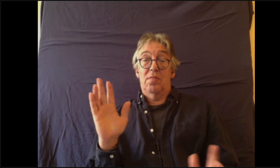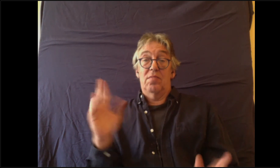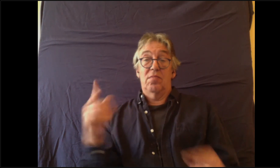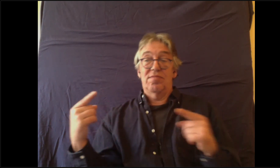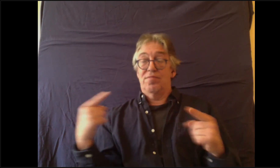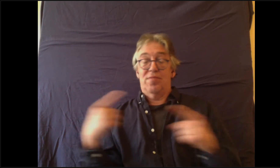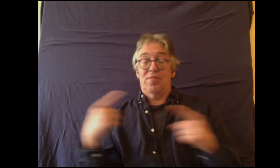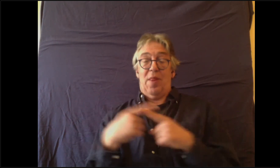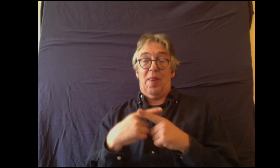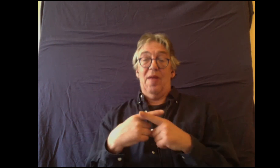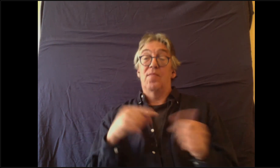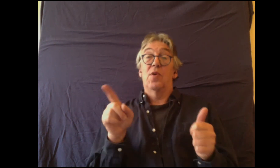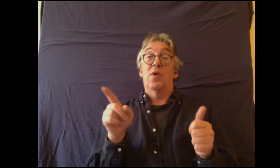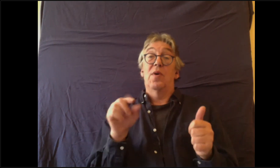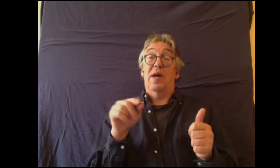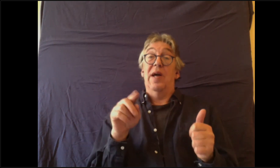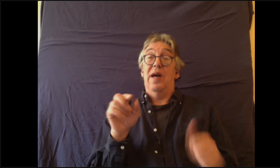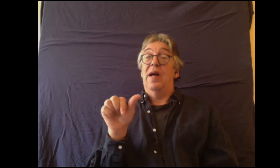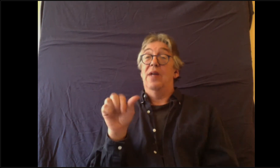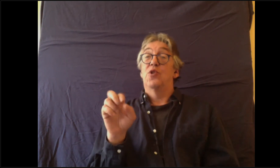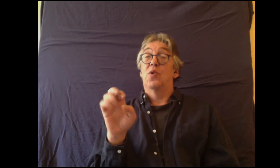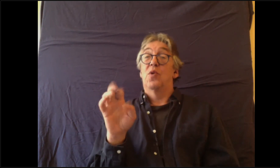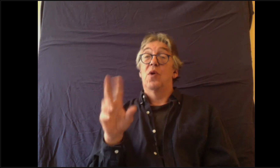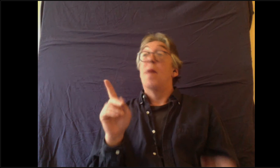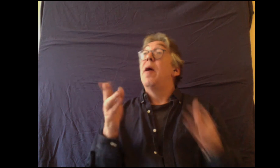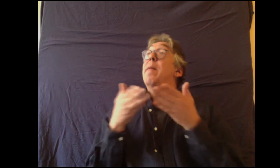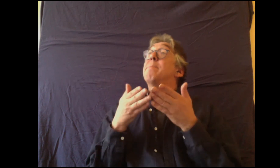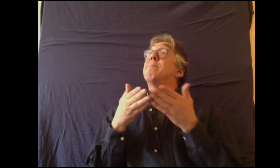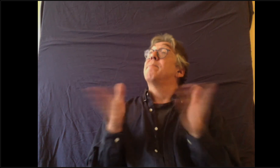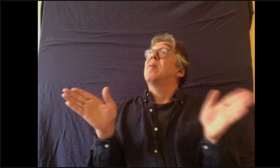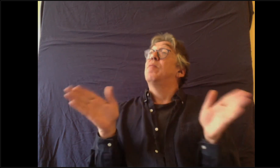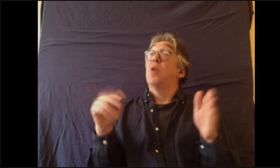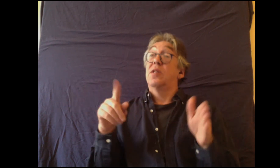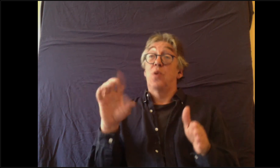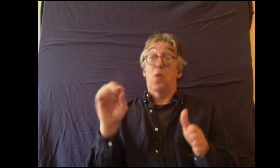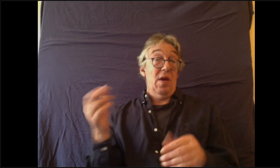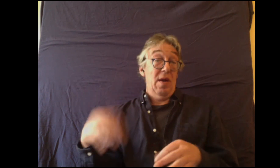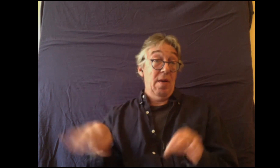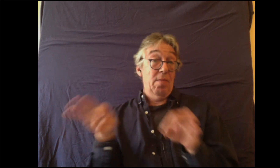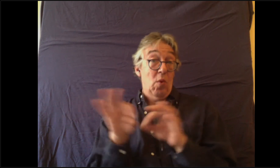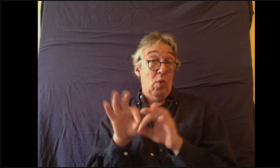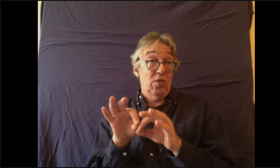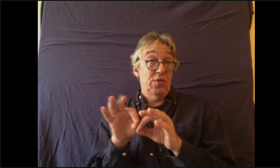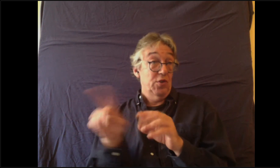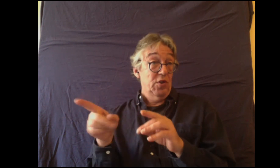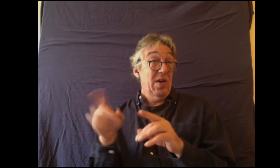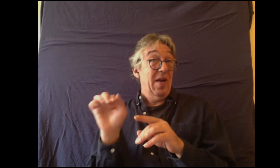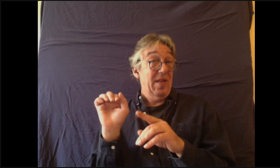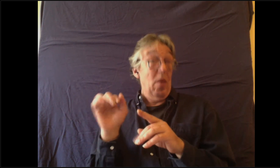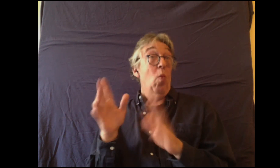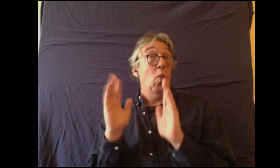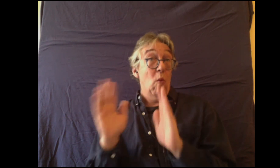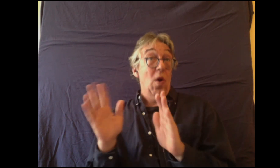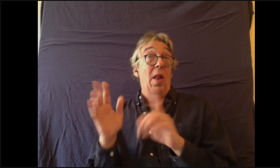Mainstream NGOs are important social change agents in any country.